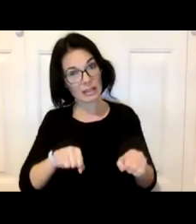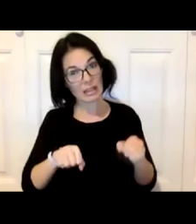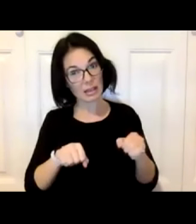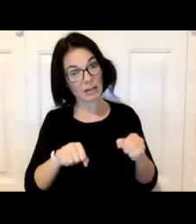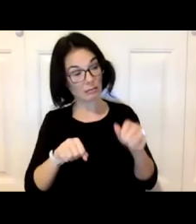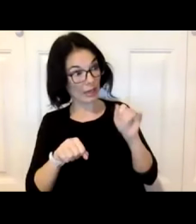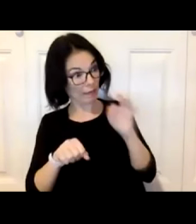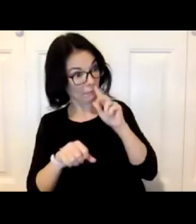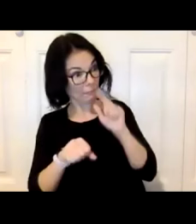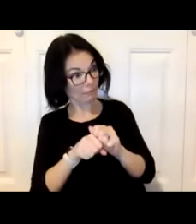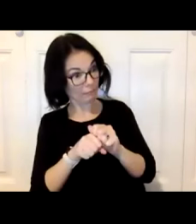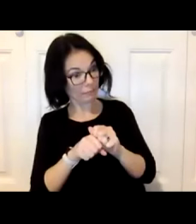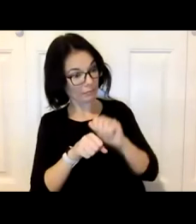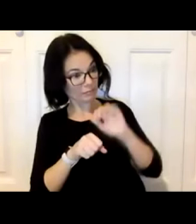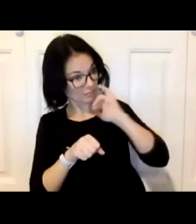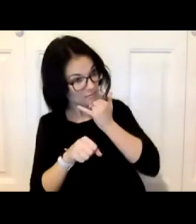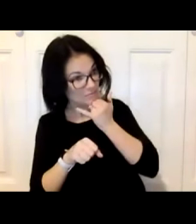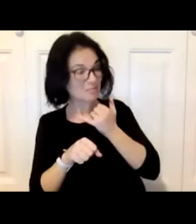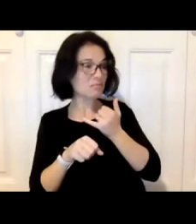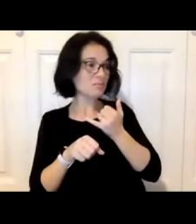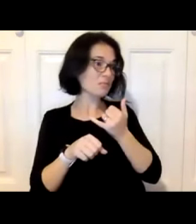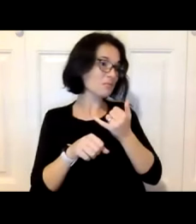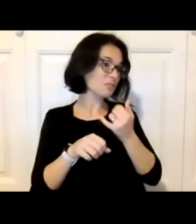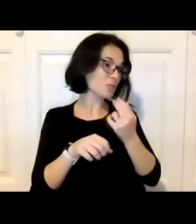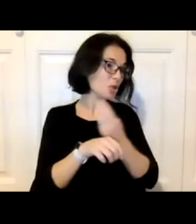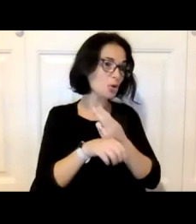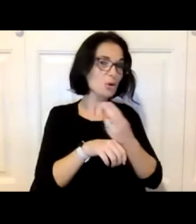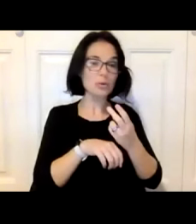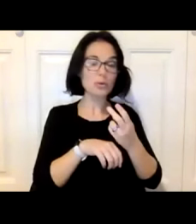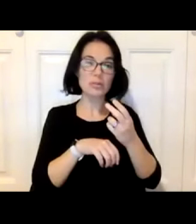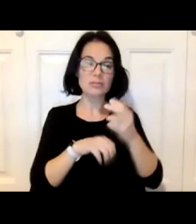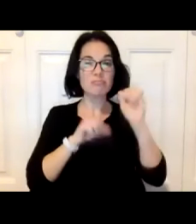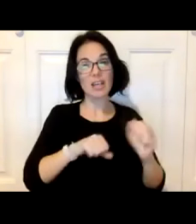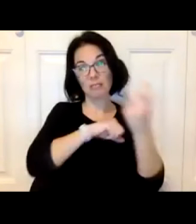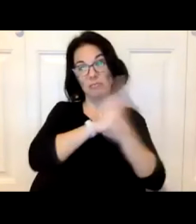Anyone who accidentally sends a text 911 should